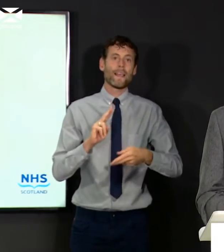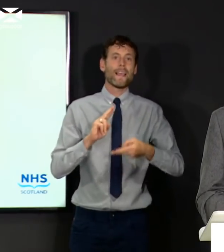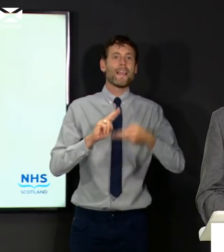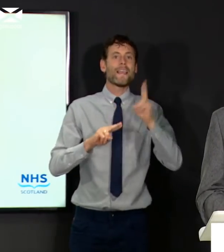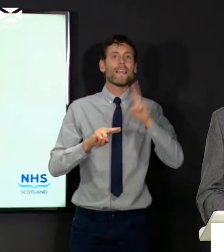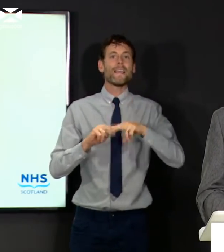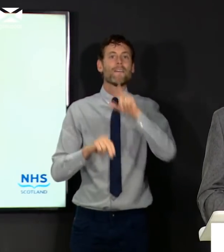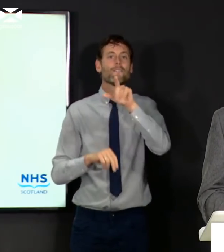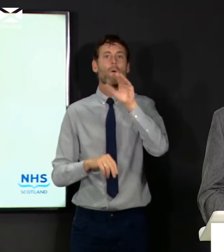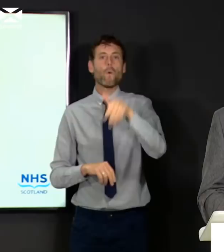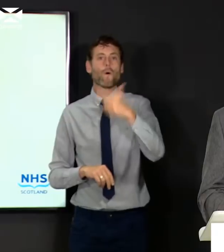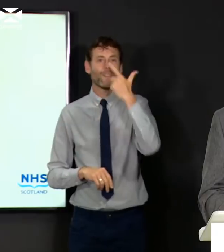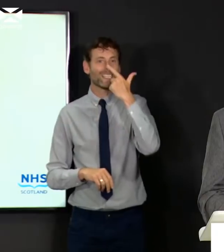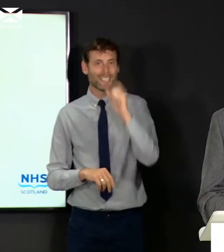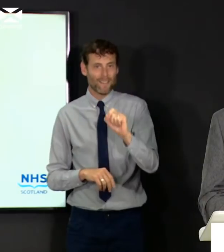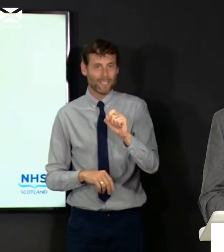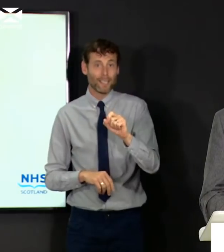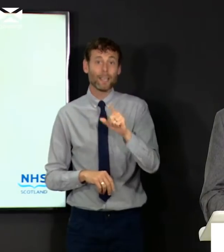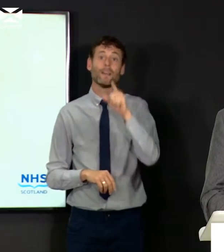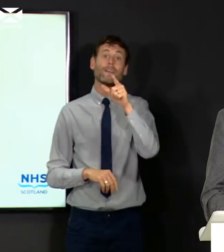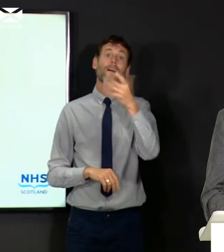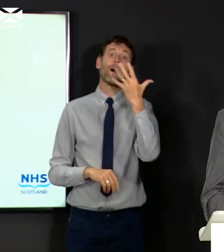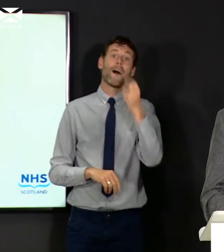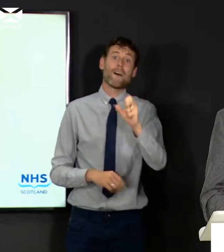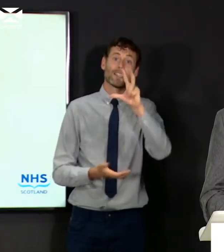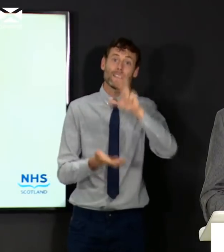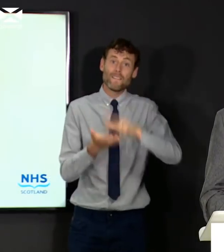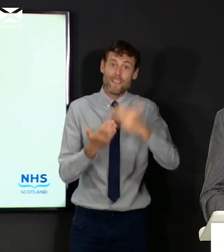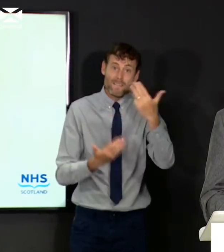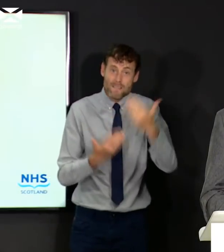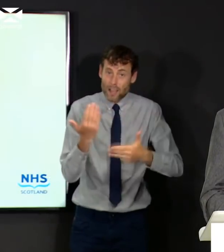70, you have Covid, you are in self-isolation with symptoms